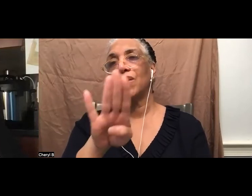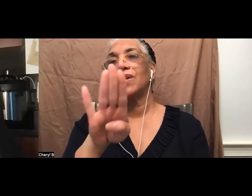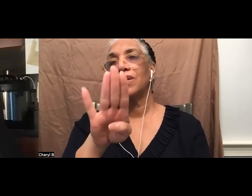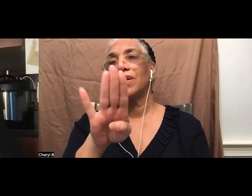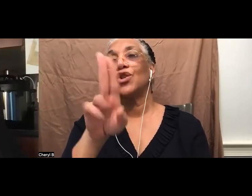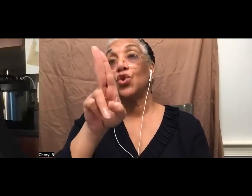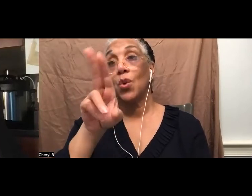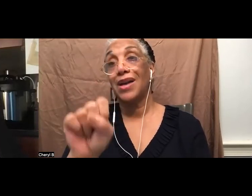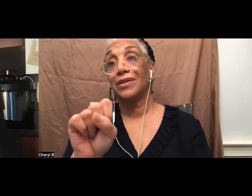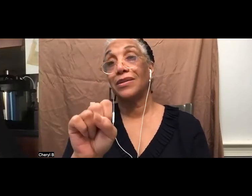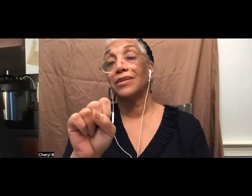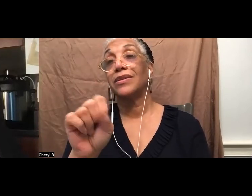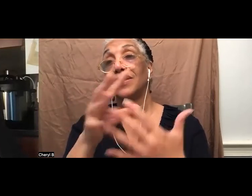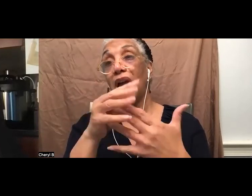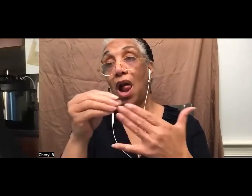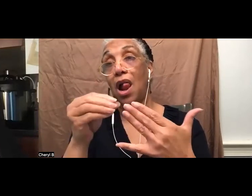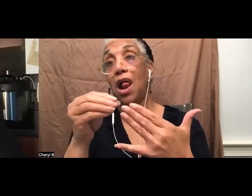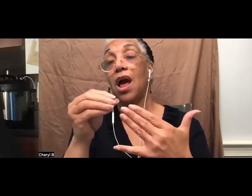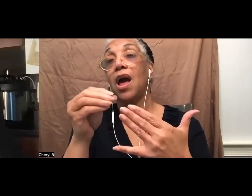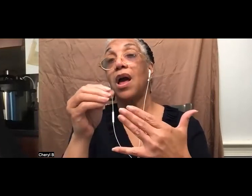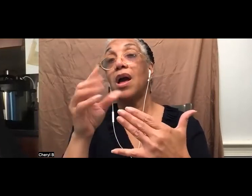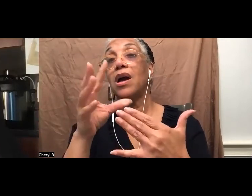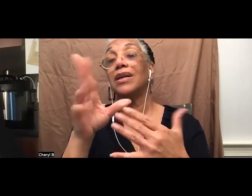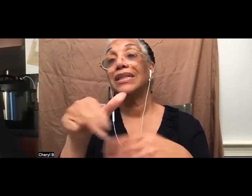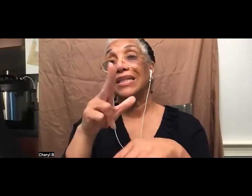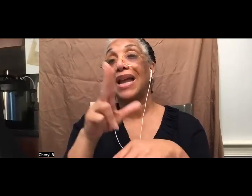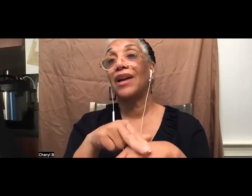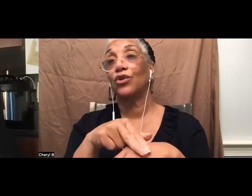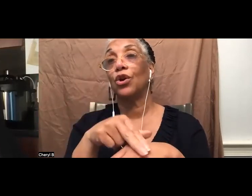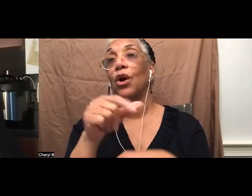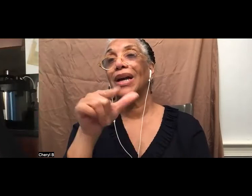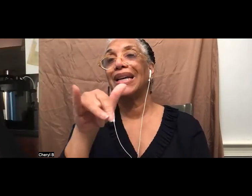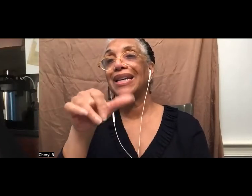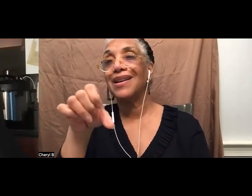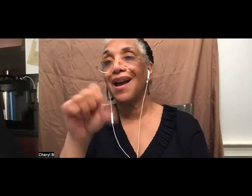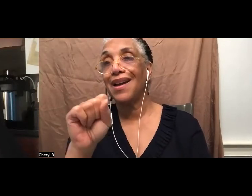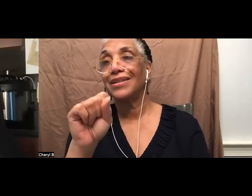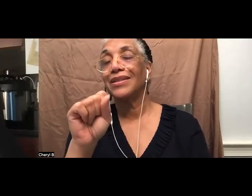liquefied natural gas project in offshore Western Australia.